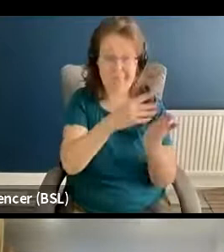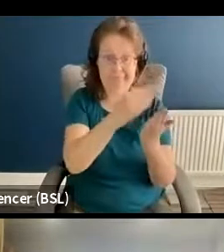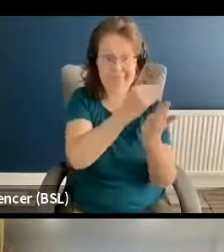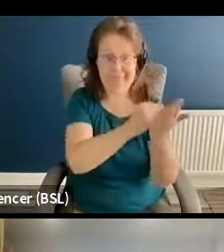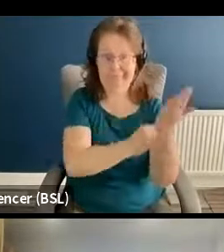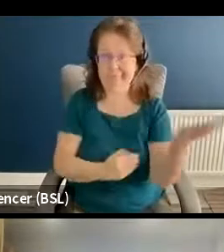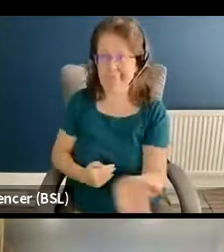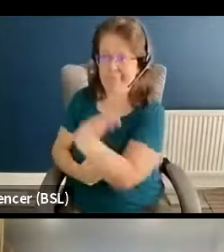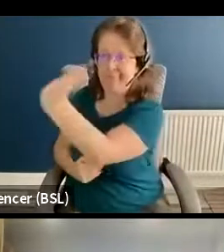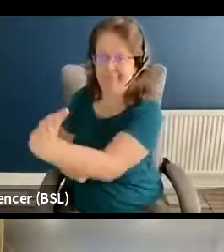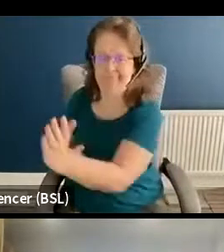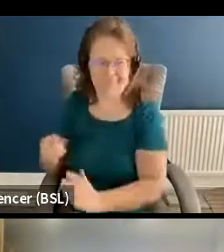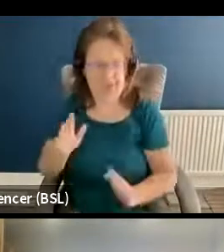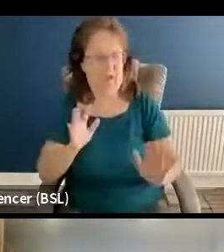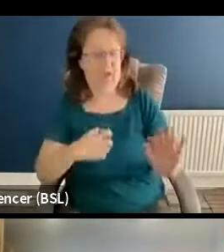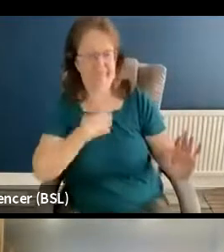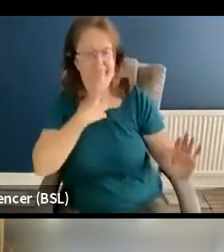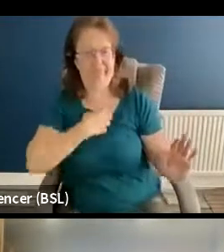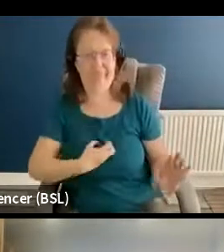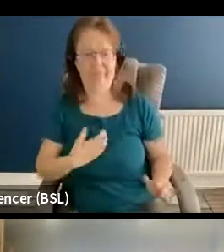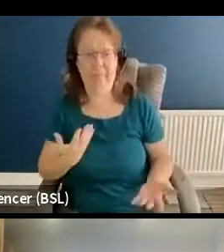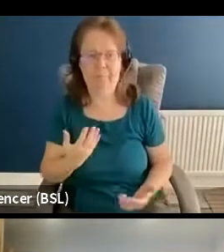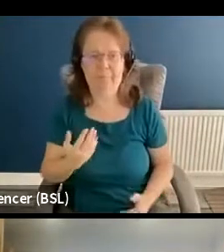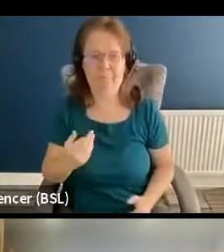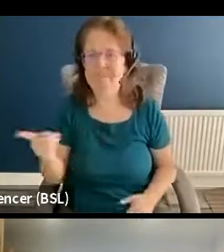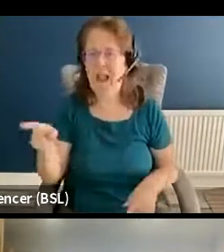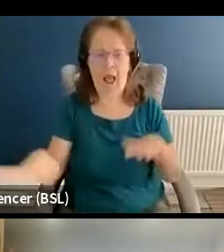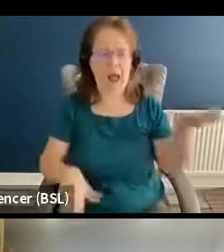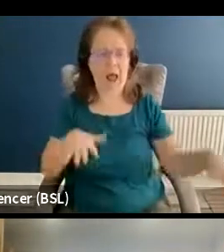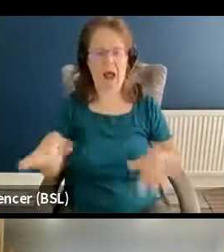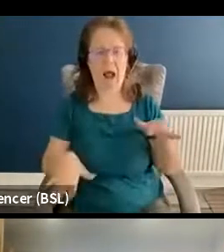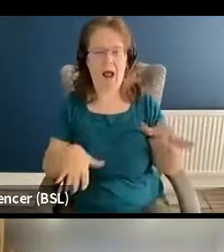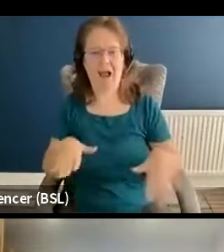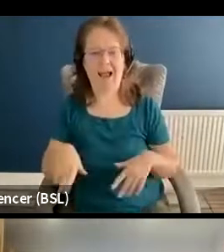And unfortunately there's nothing better than seeing somebody struggling when using a website,